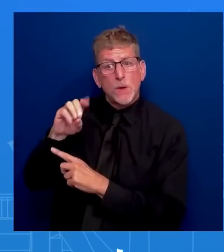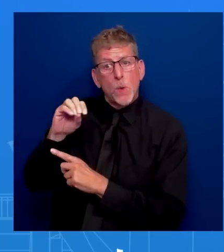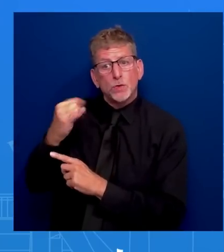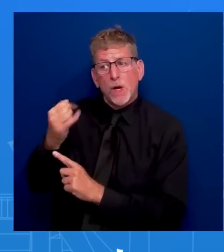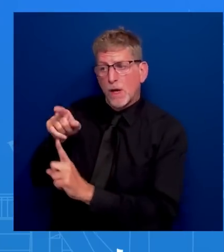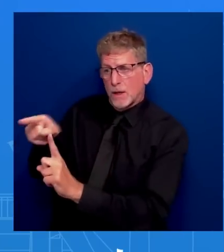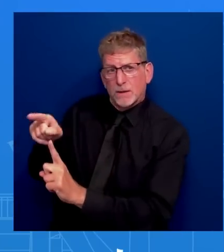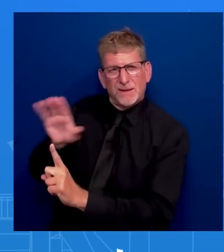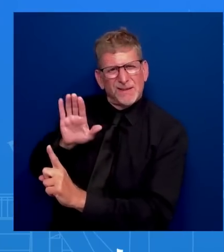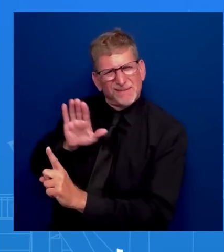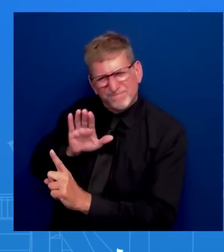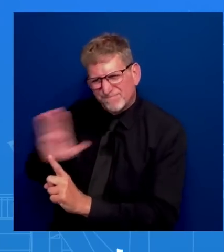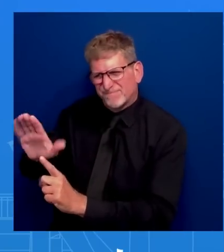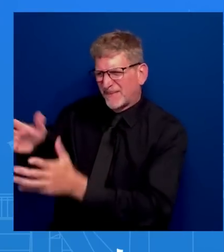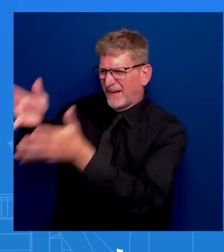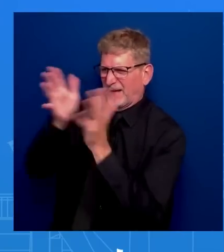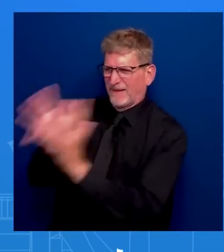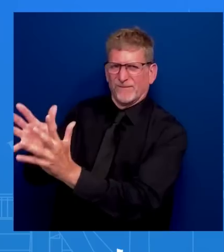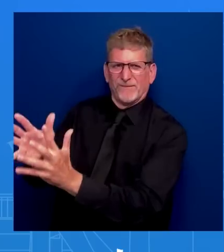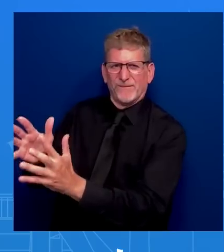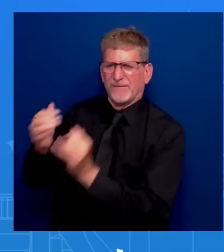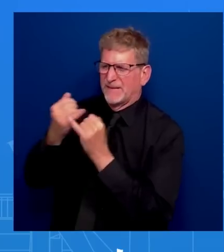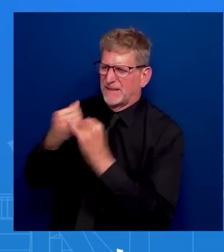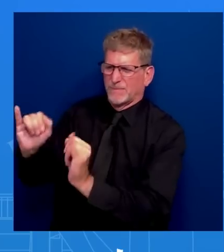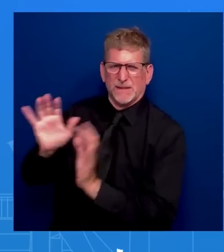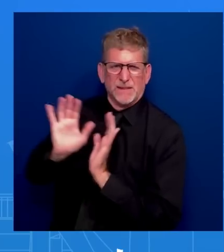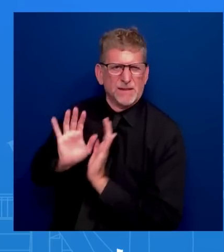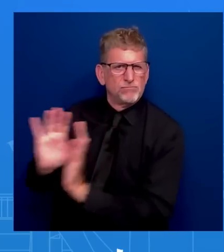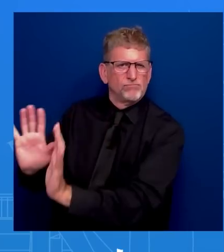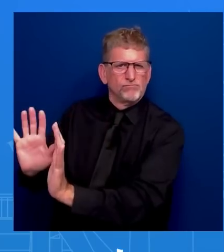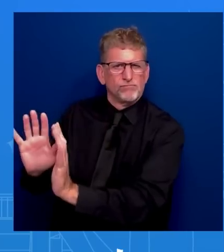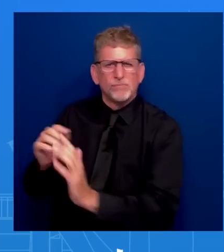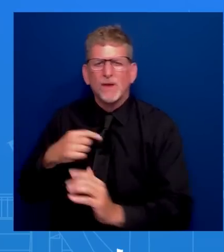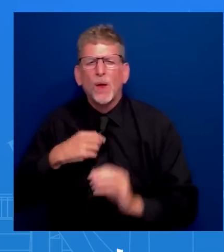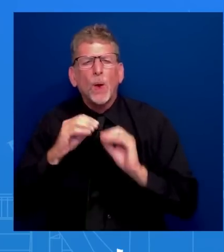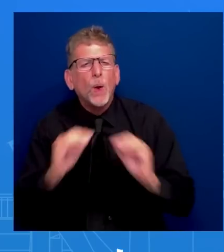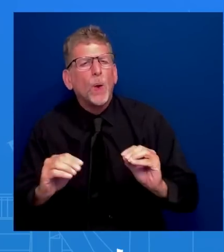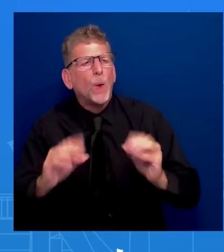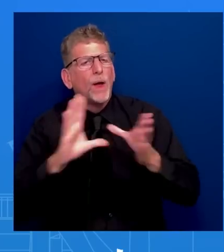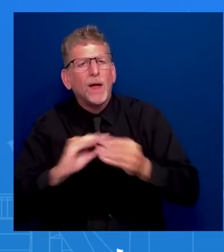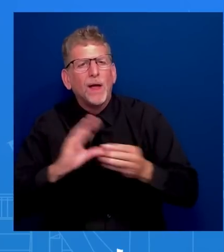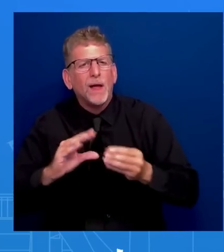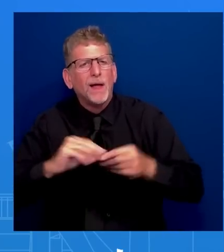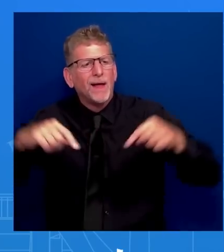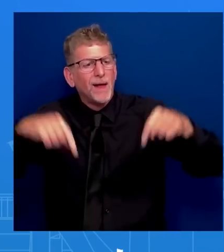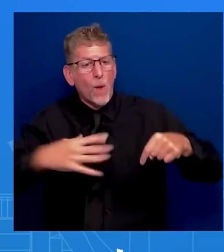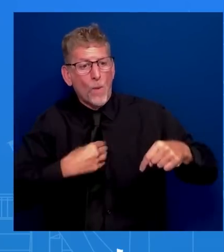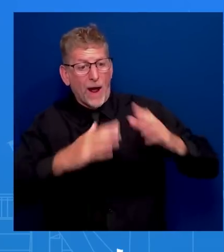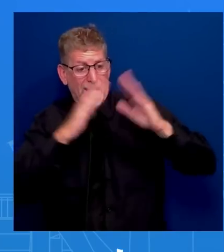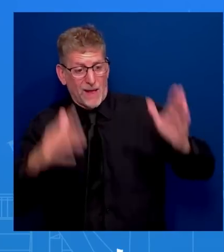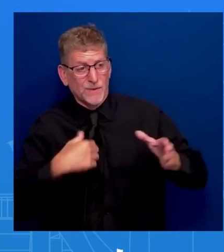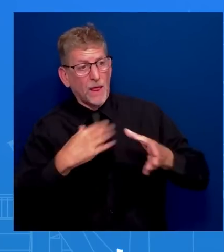We're not going to comment from here, from this White House, on a criminal investigation that is currently happening.